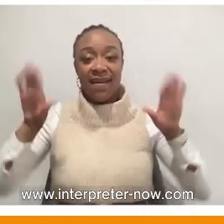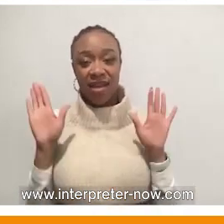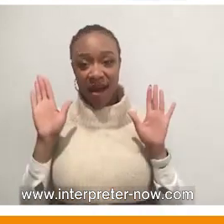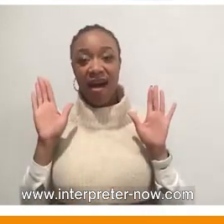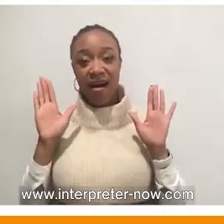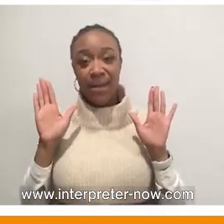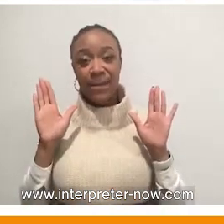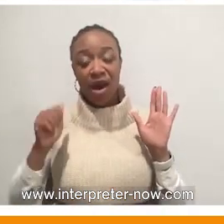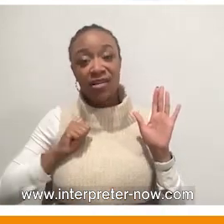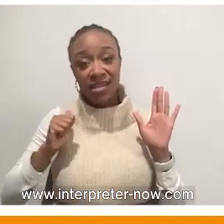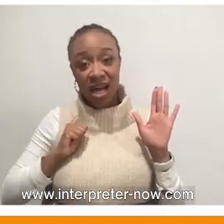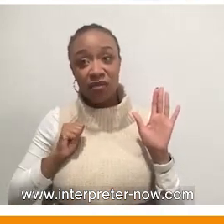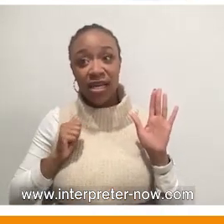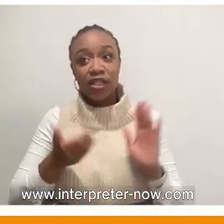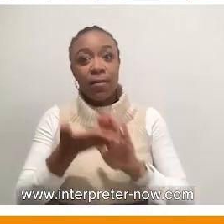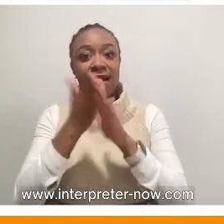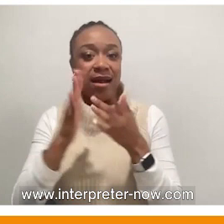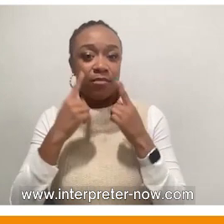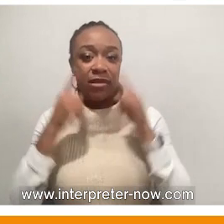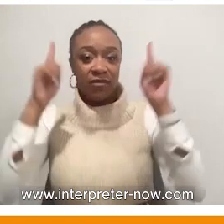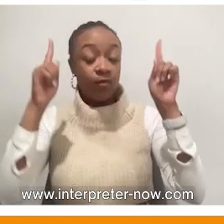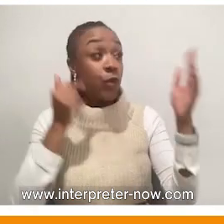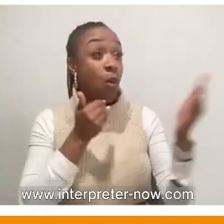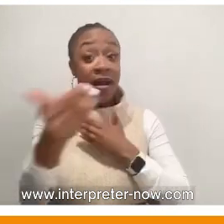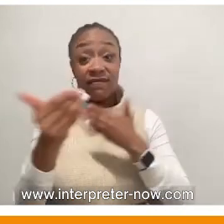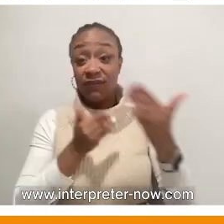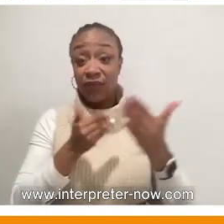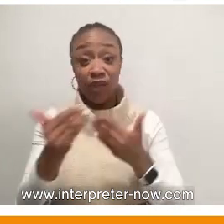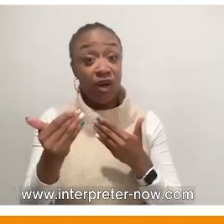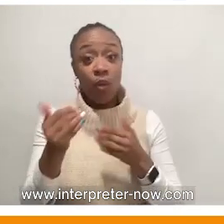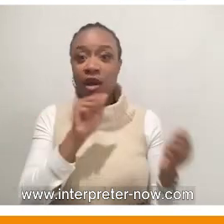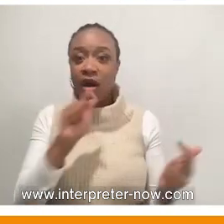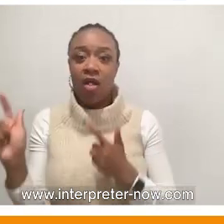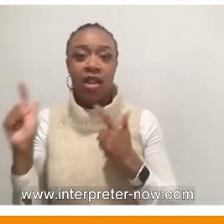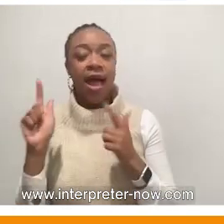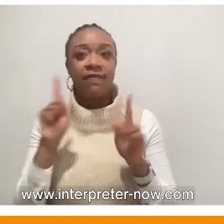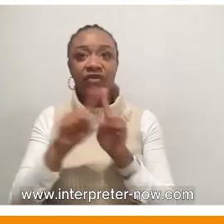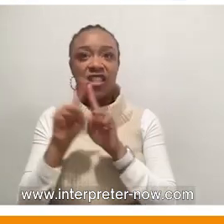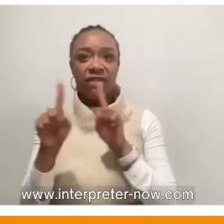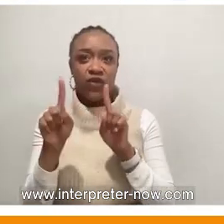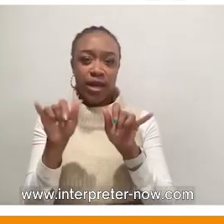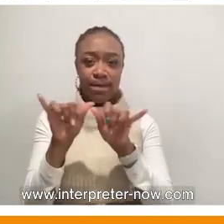in order to get to that point of success, whatever it is for anybody. We all have different metrics for success.